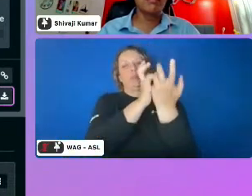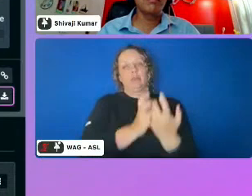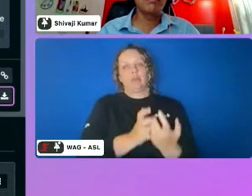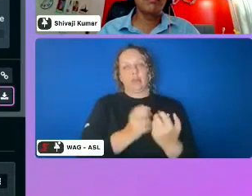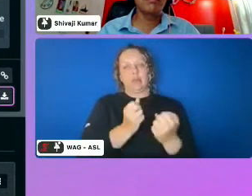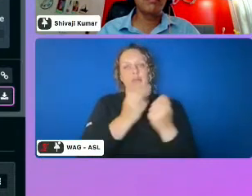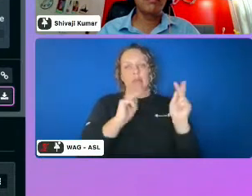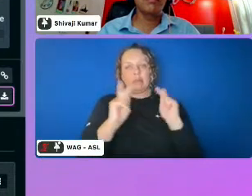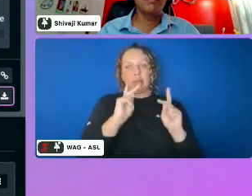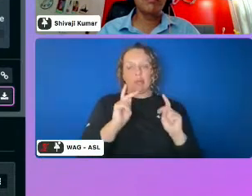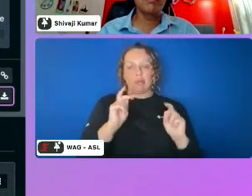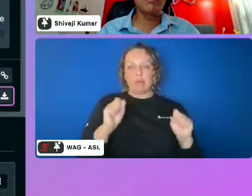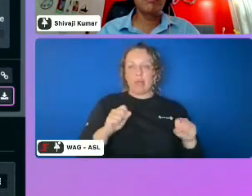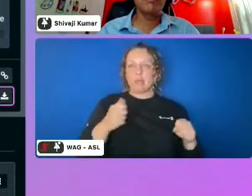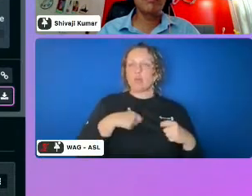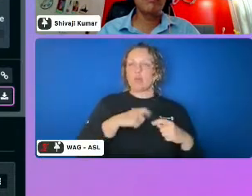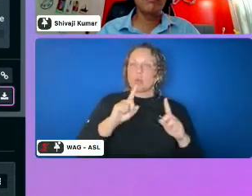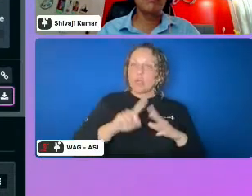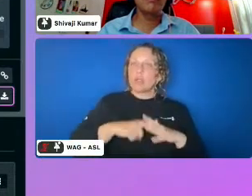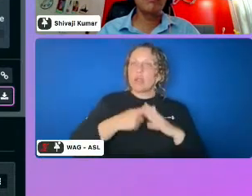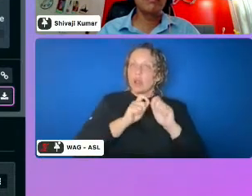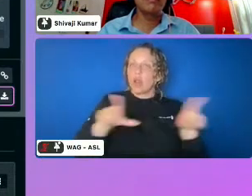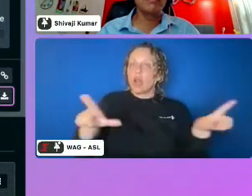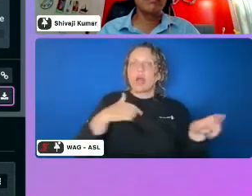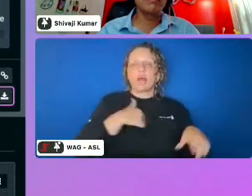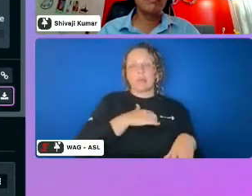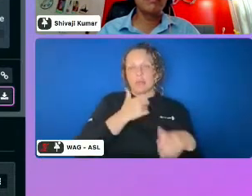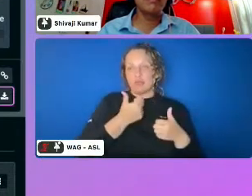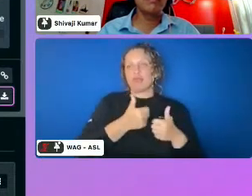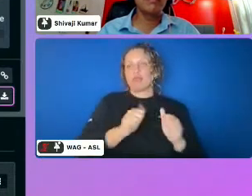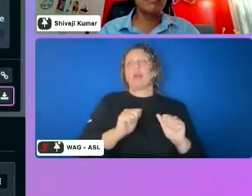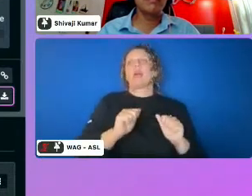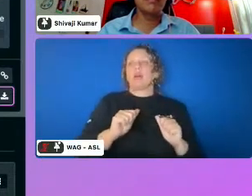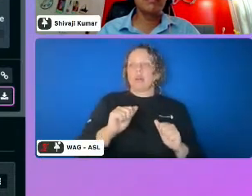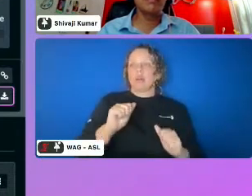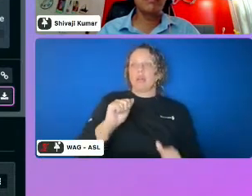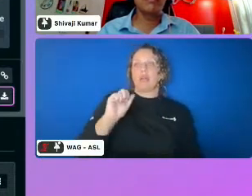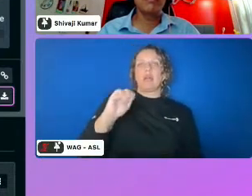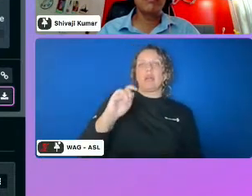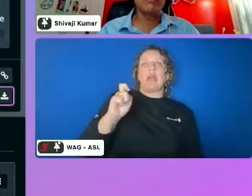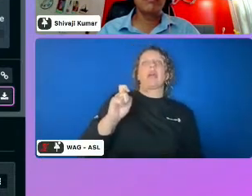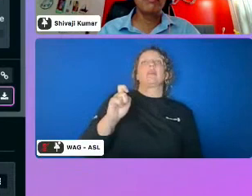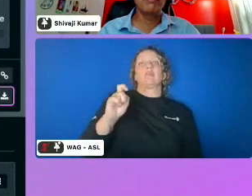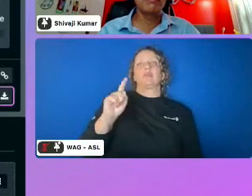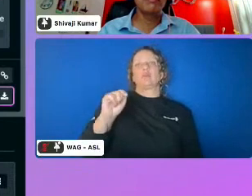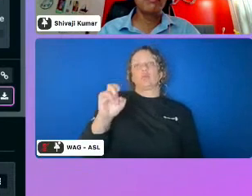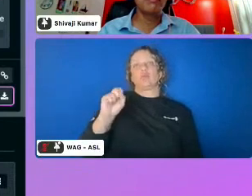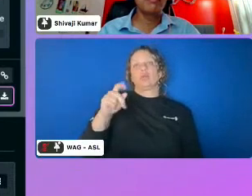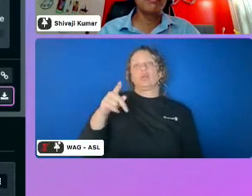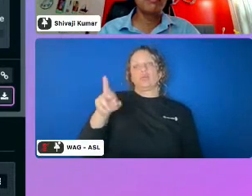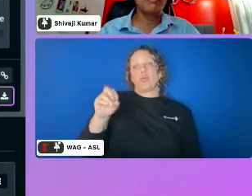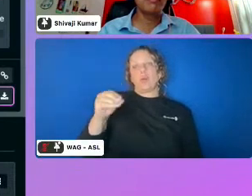So when it does launch, please start a trial if you've never tried Axe DevTools Pro before. And there will be a banner at the top